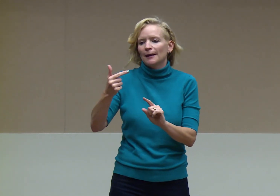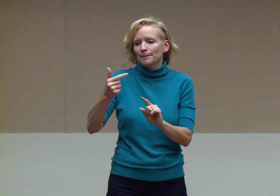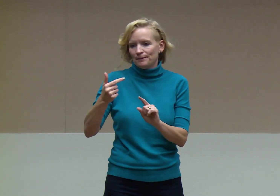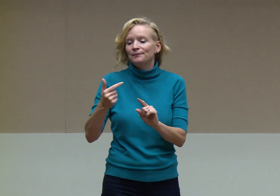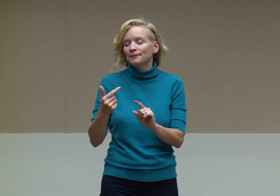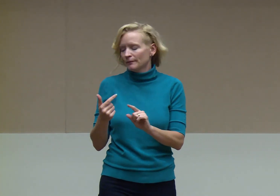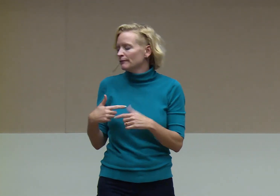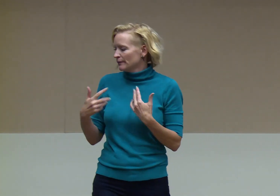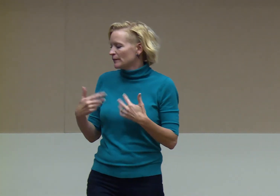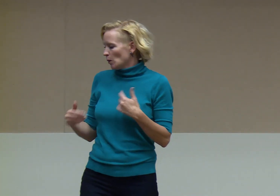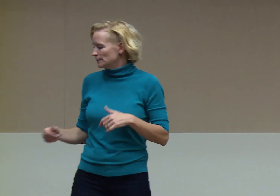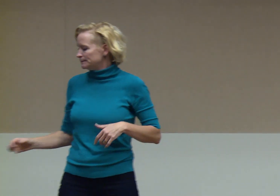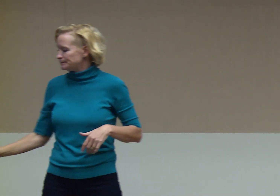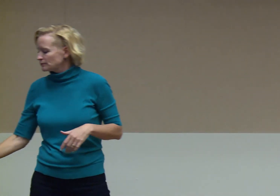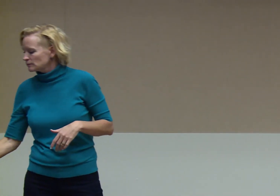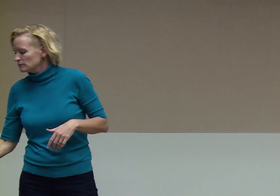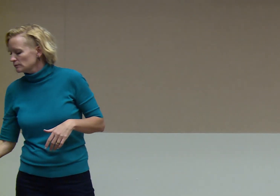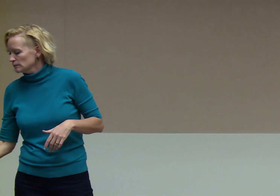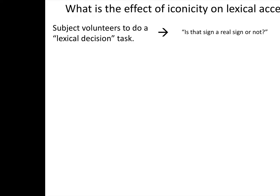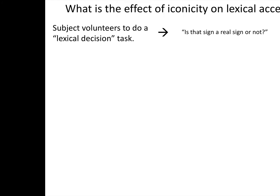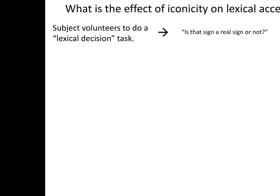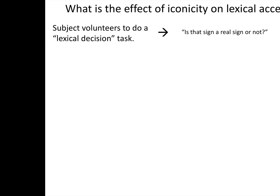and it became the lexical decision task.